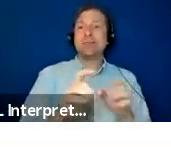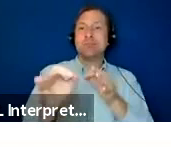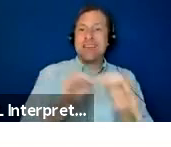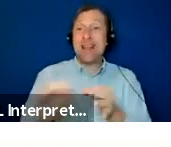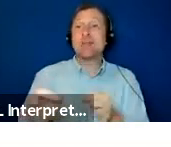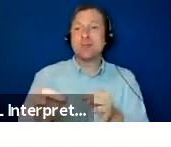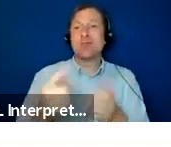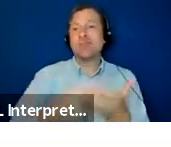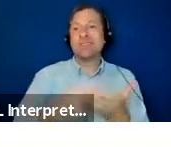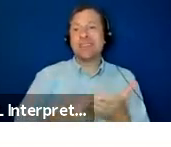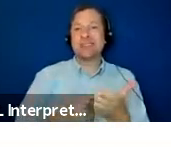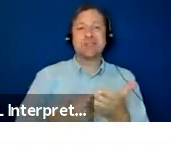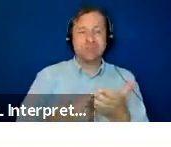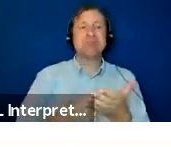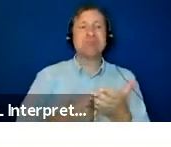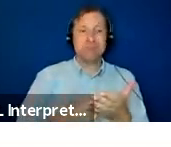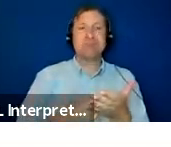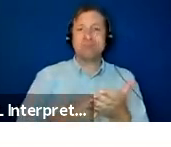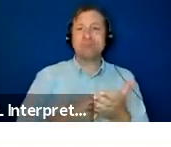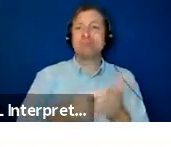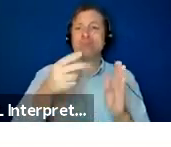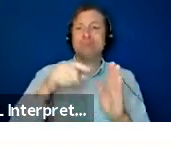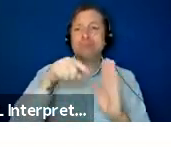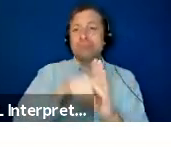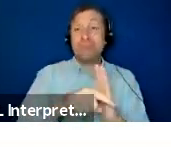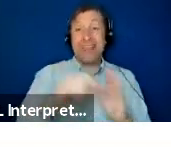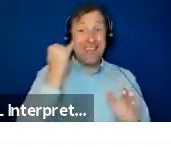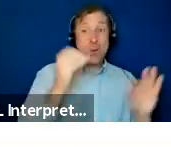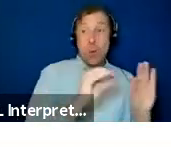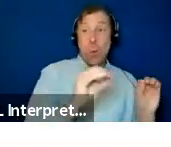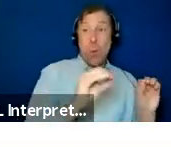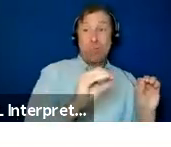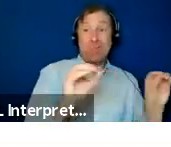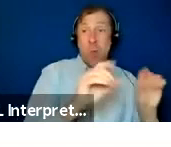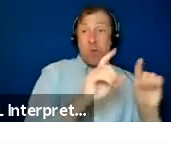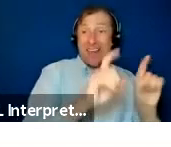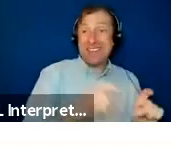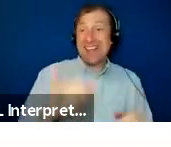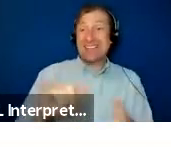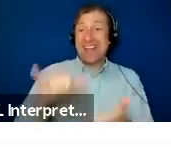in detail and without having testing, it really is impossible, especially for performers